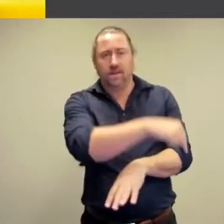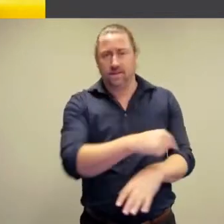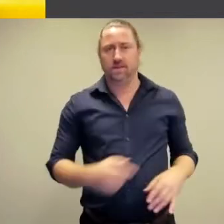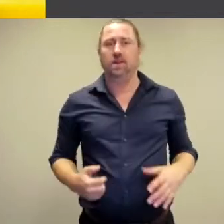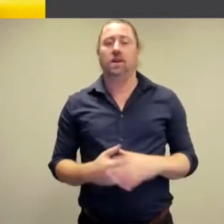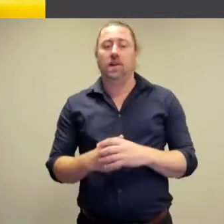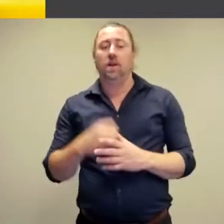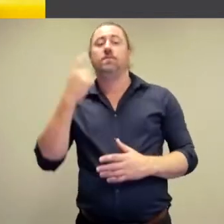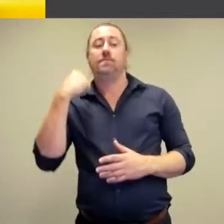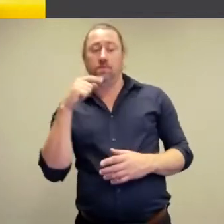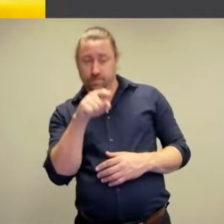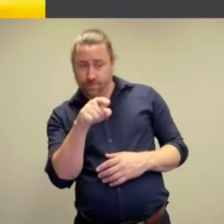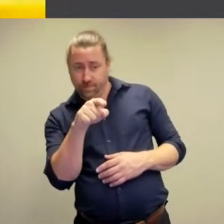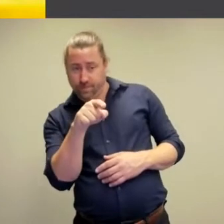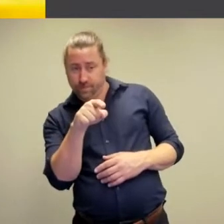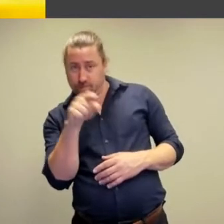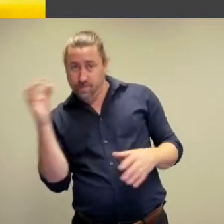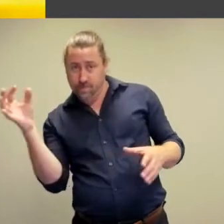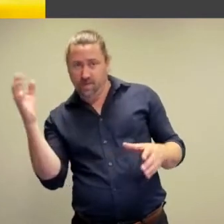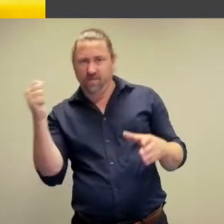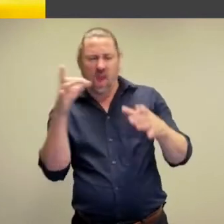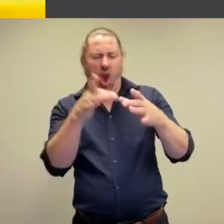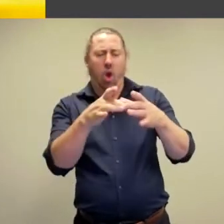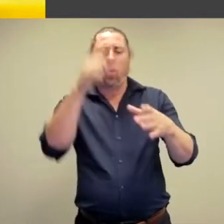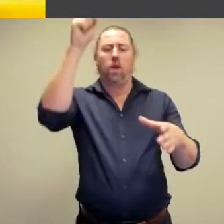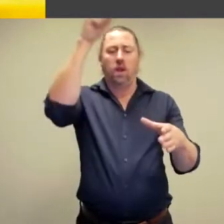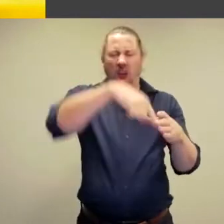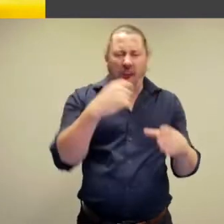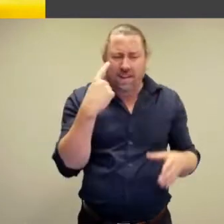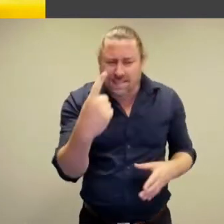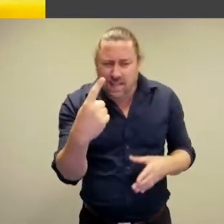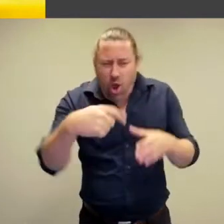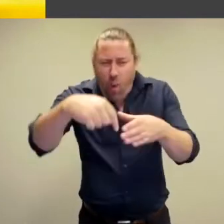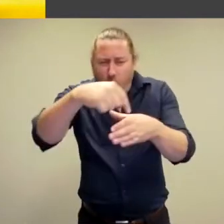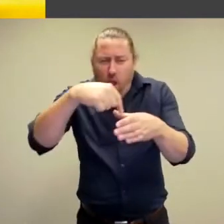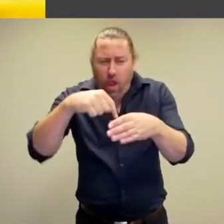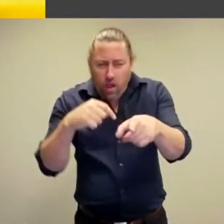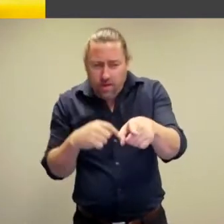get them into a hole in the ground. We can kind of